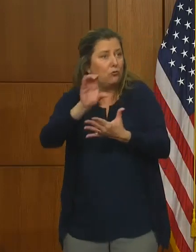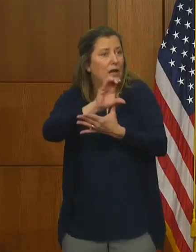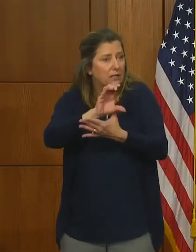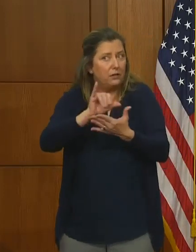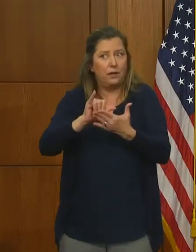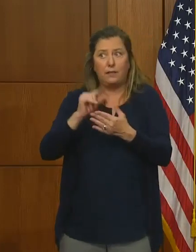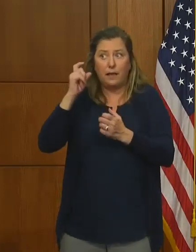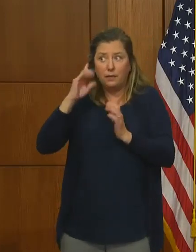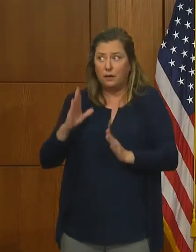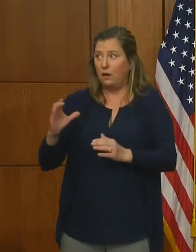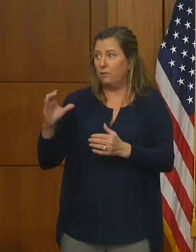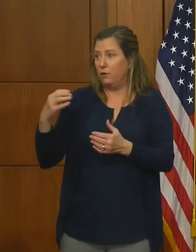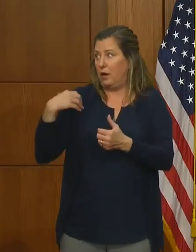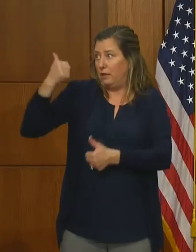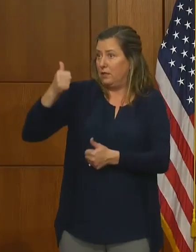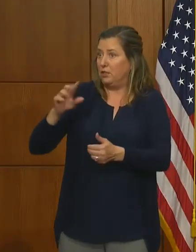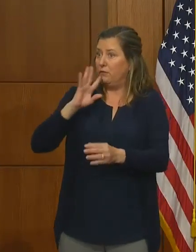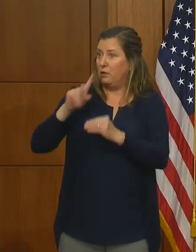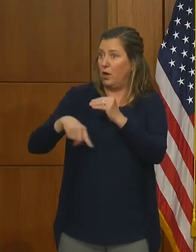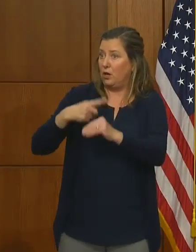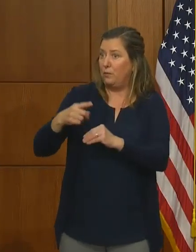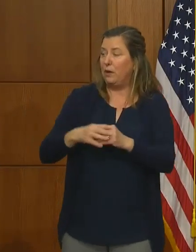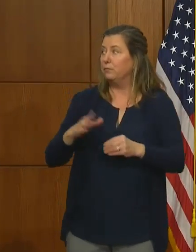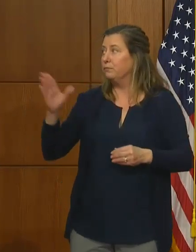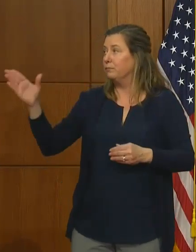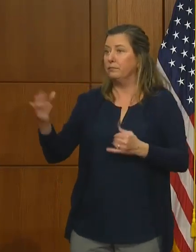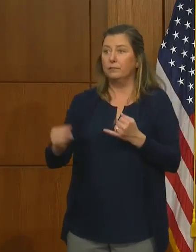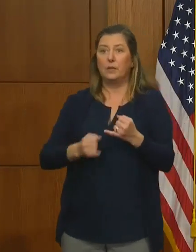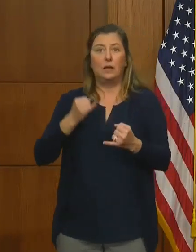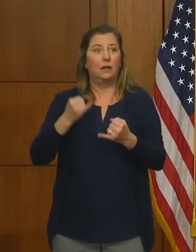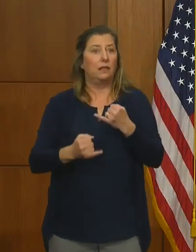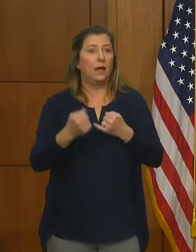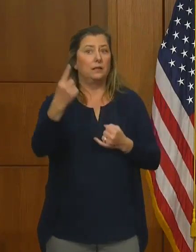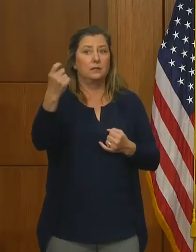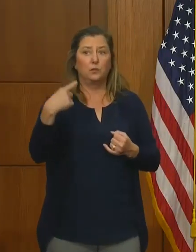PHASING AND THE CRITERIA THAT